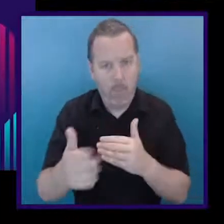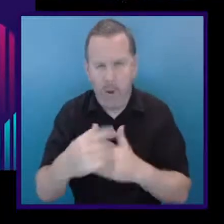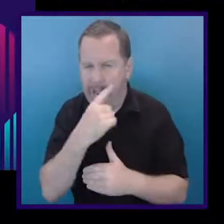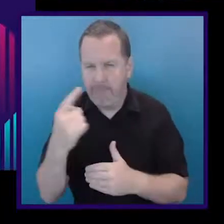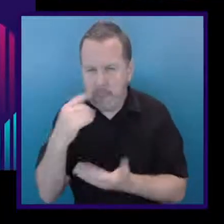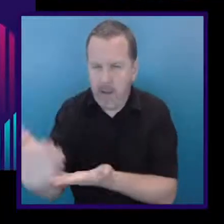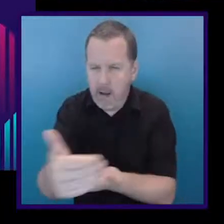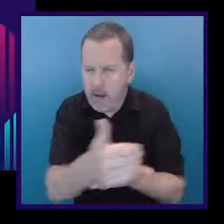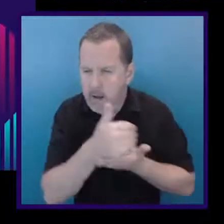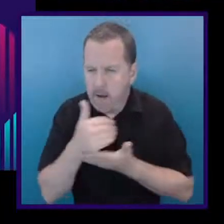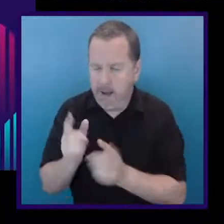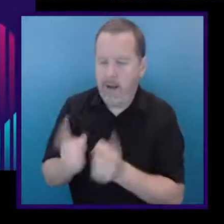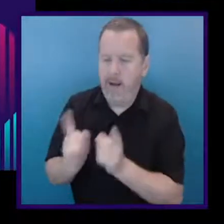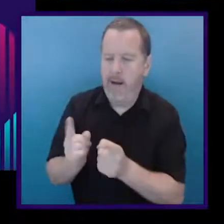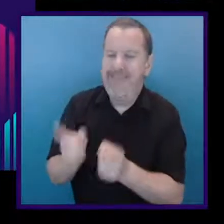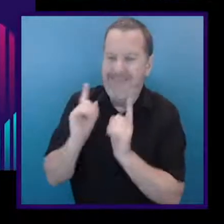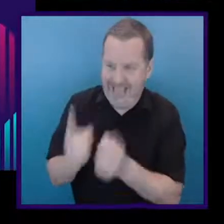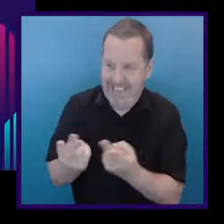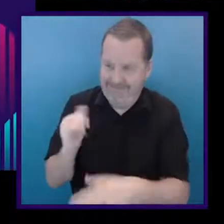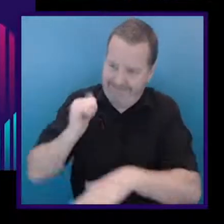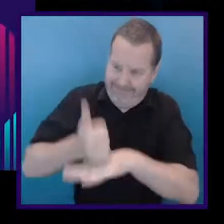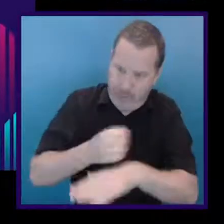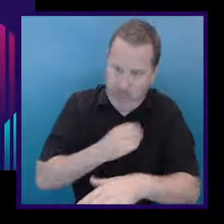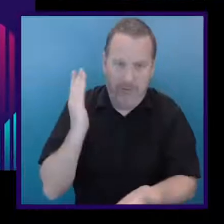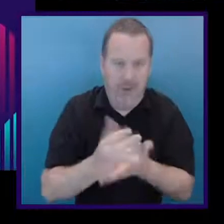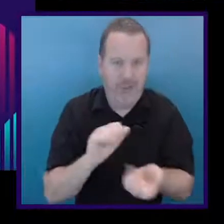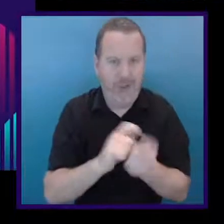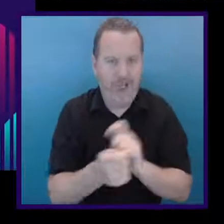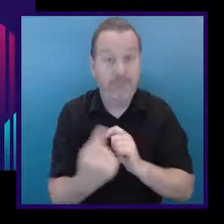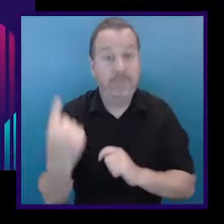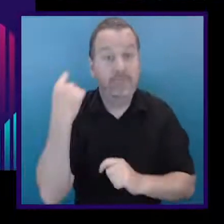Back in 2020 The British Academy along with the British Council and a number of other